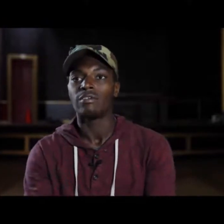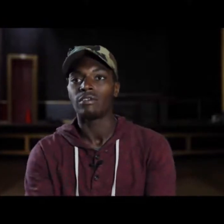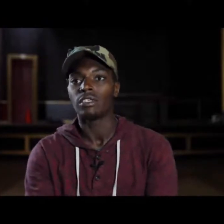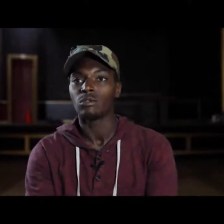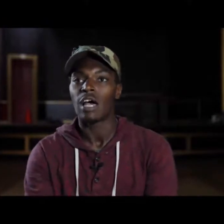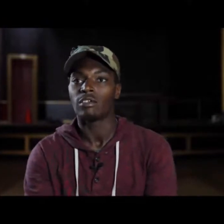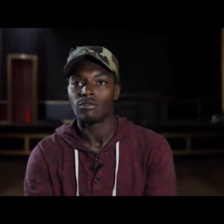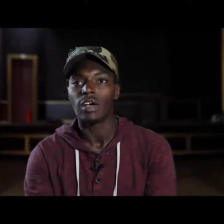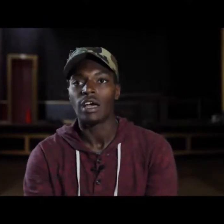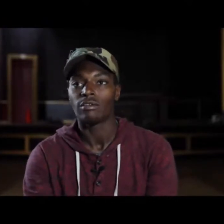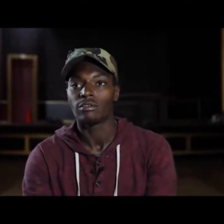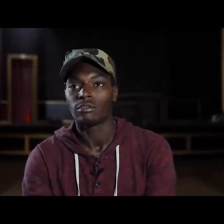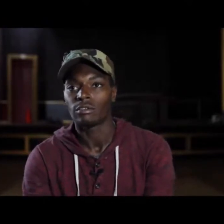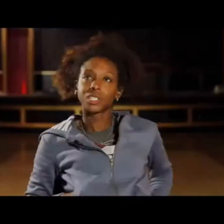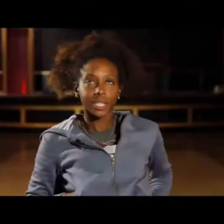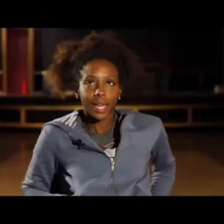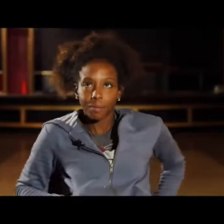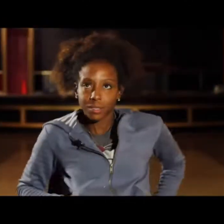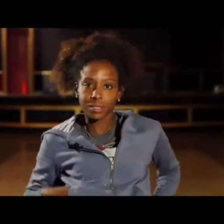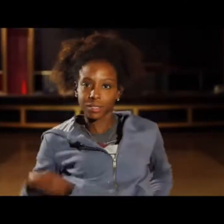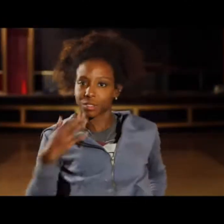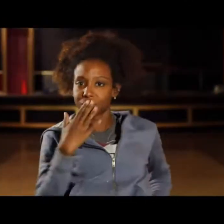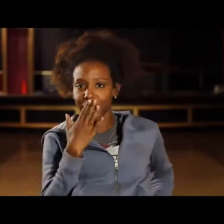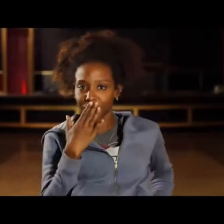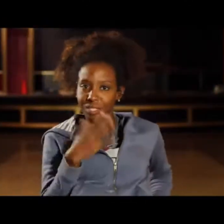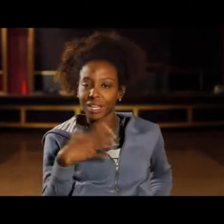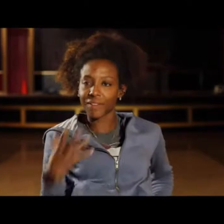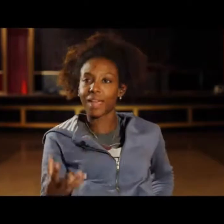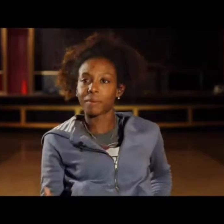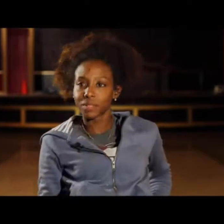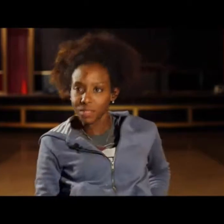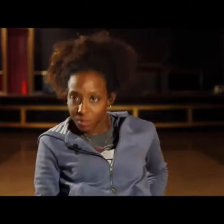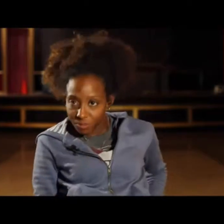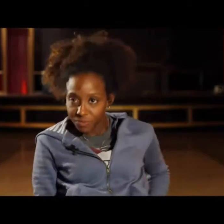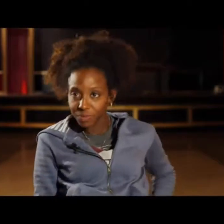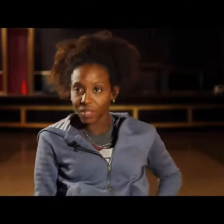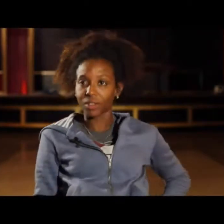this moment i don't have nothing i'm out i sleep outside and everything so